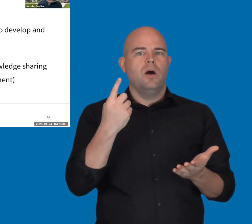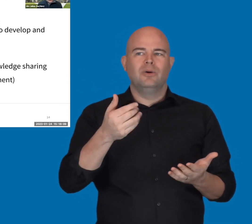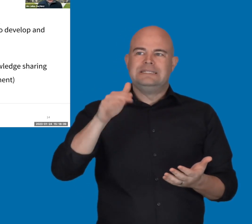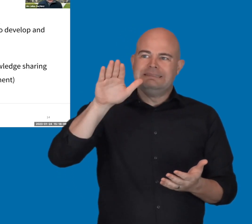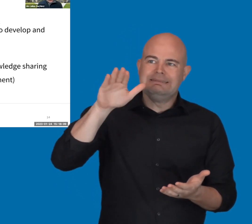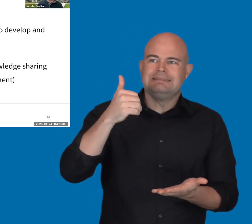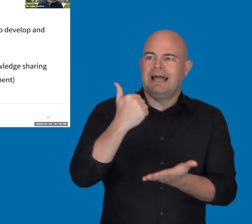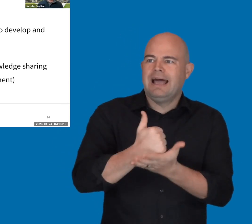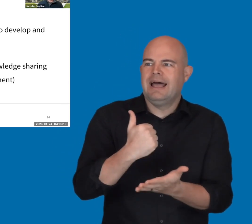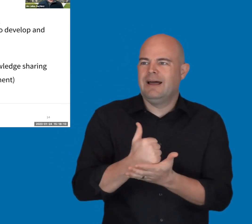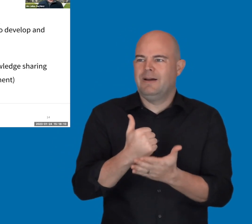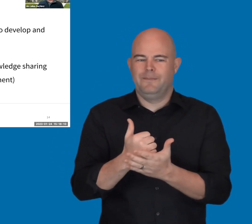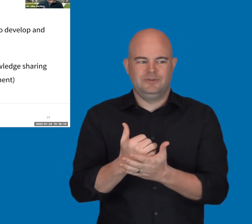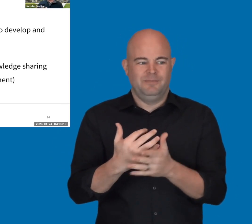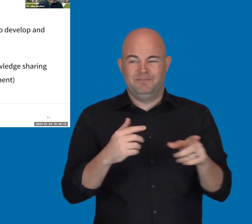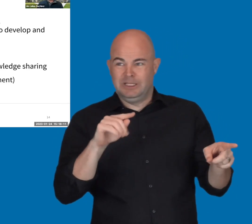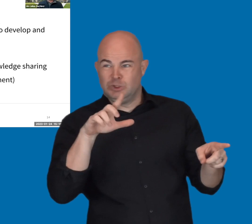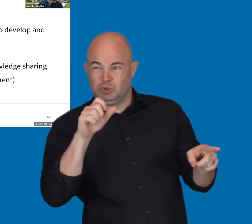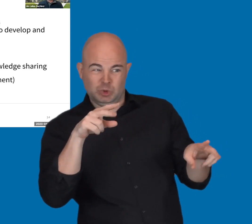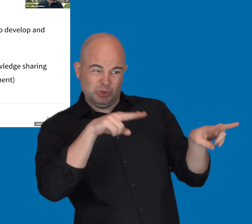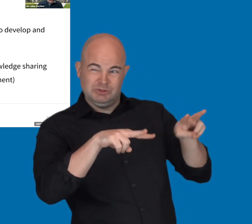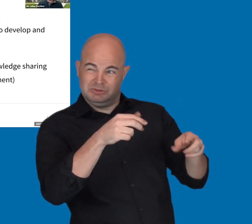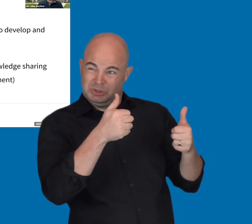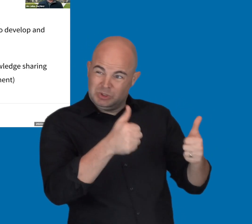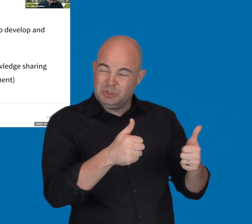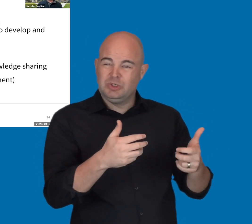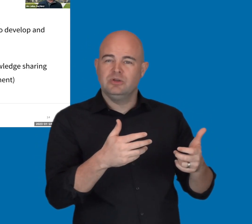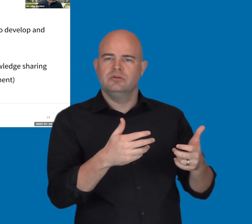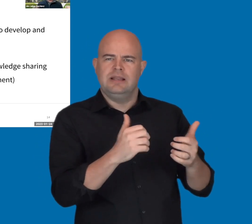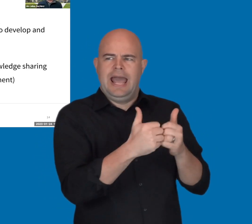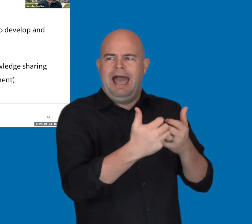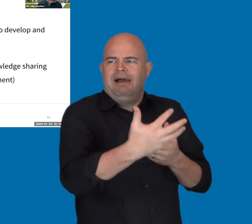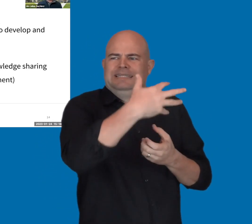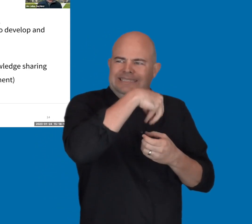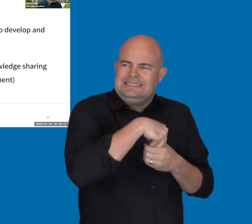So, a variety of different workshops, resources, and trainings that we all collaborate on